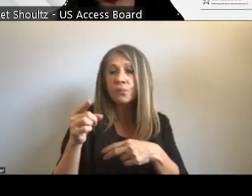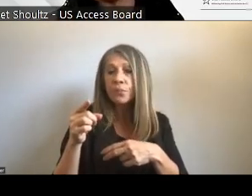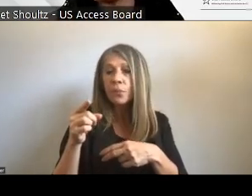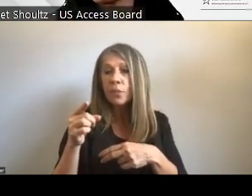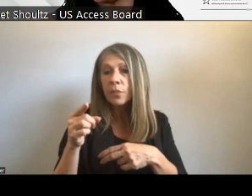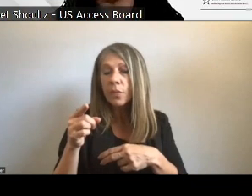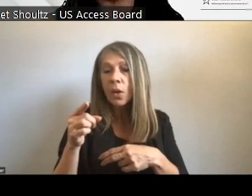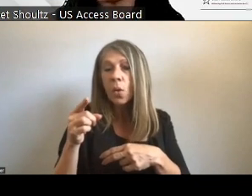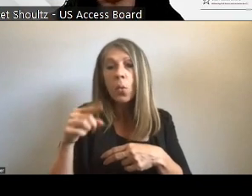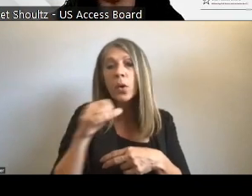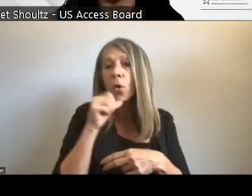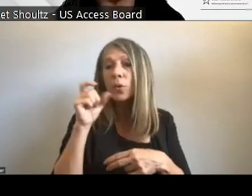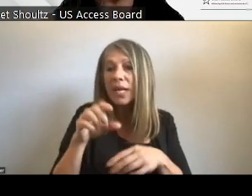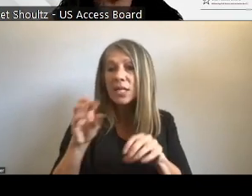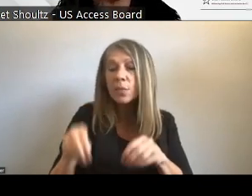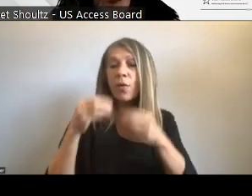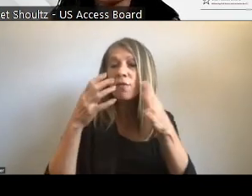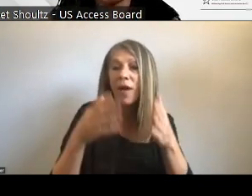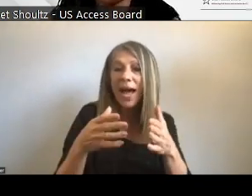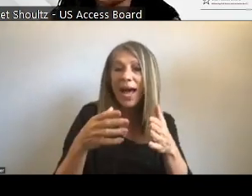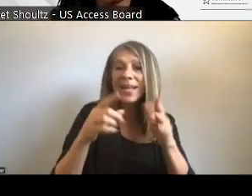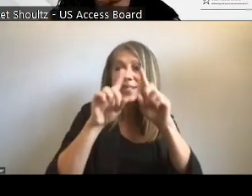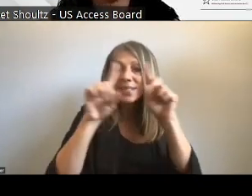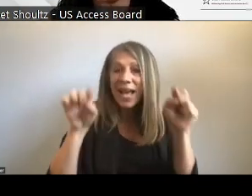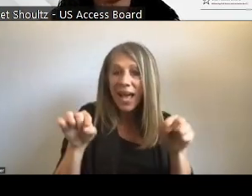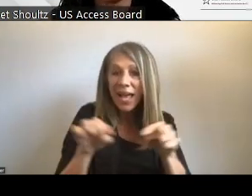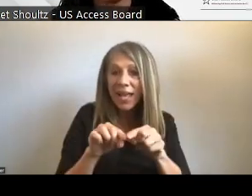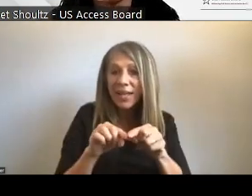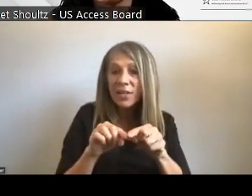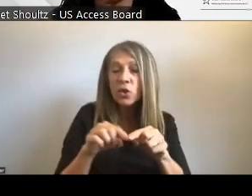signage and vertical edge treatment, you have to pick one or the other.